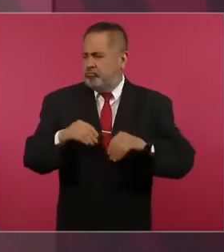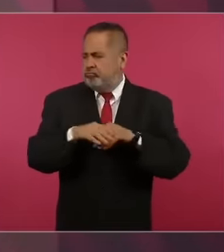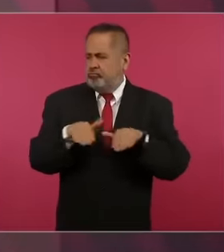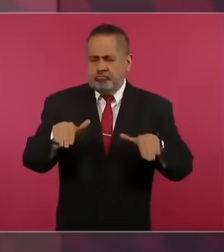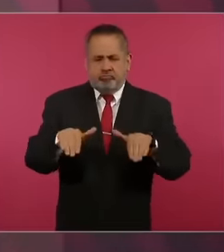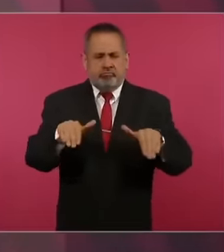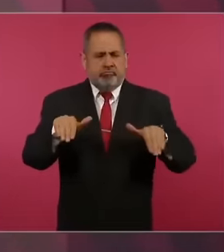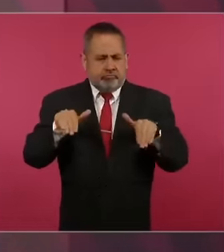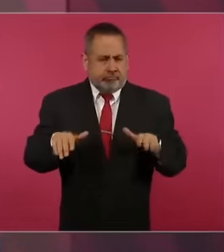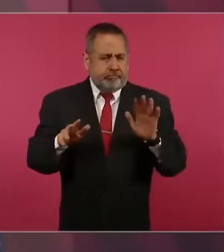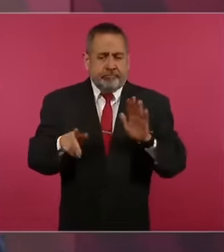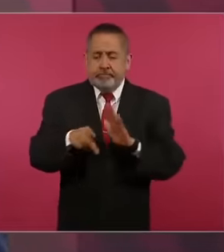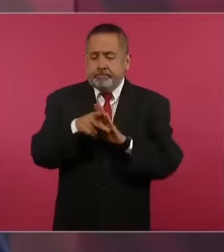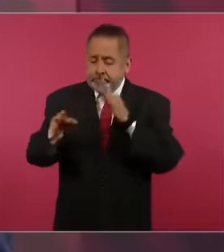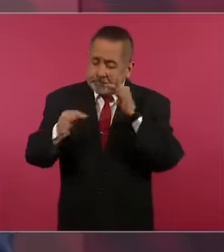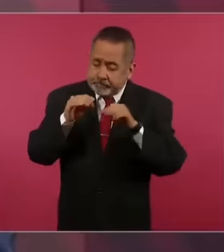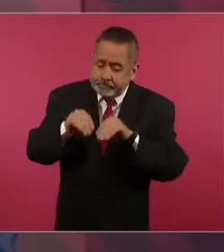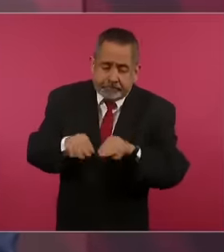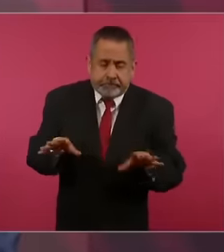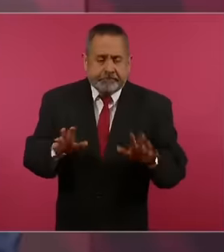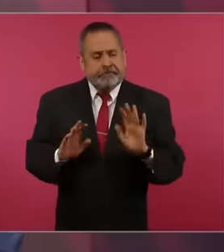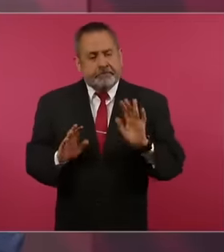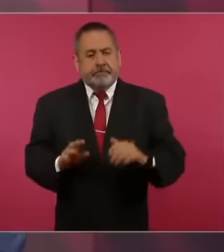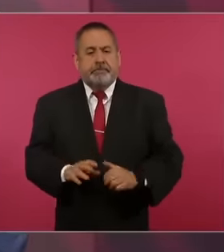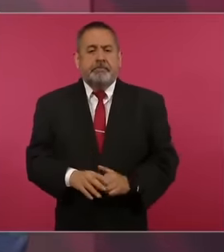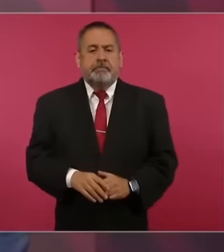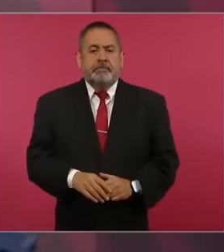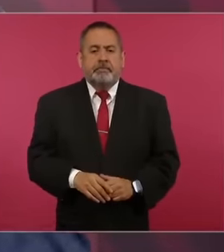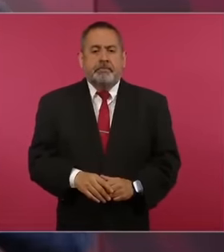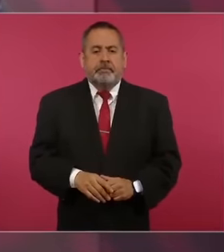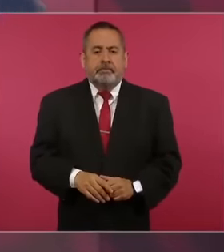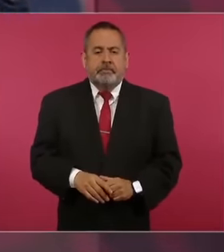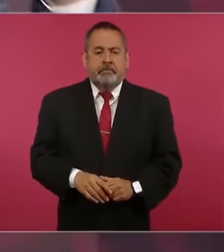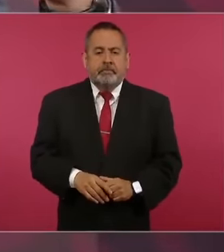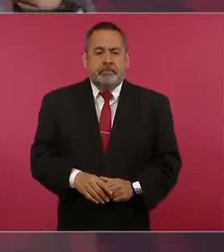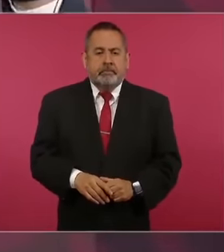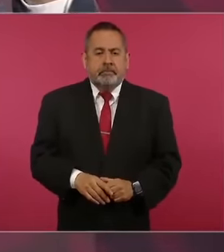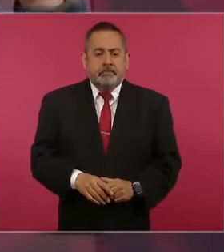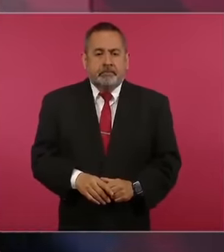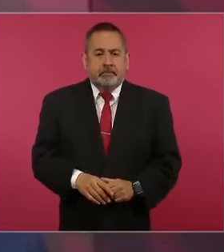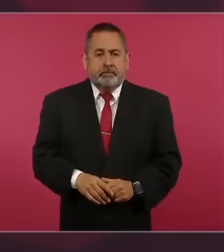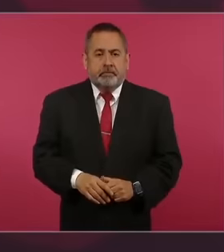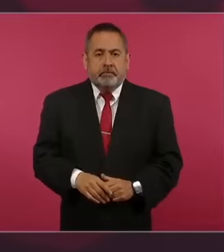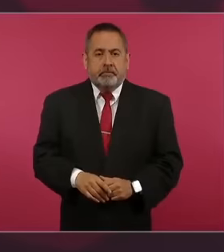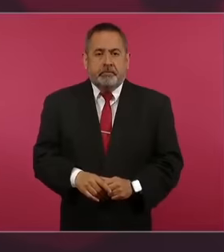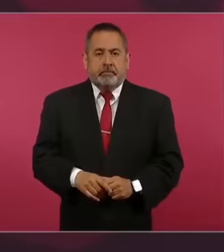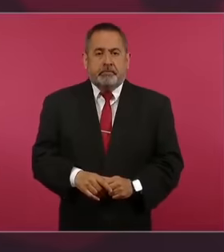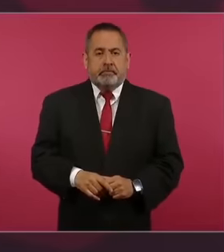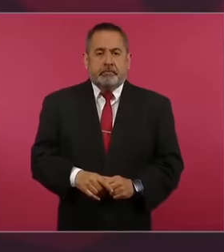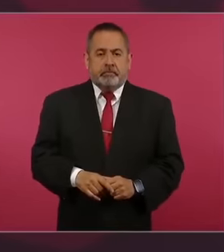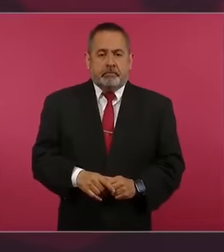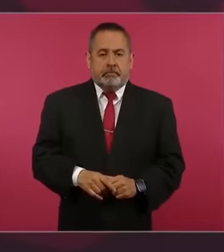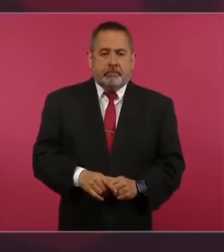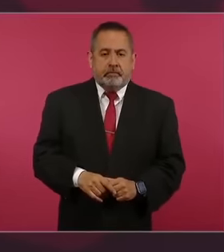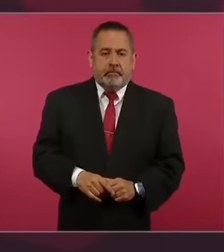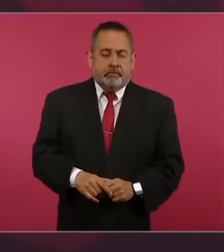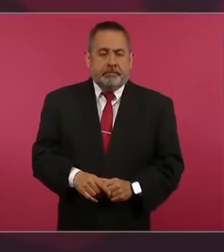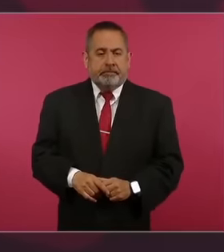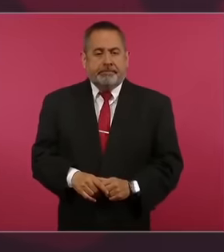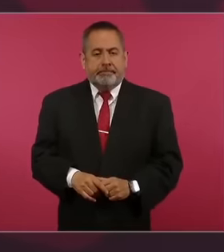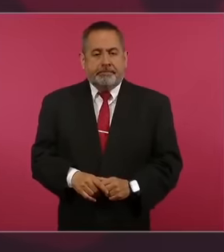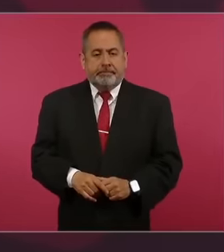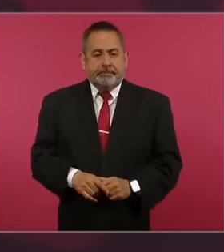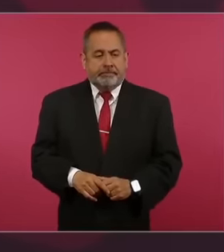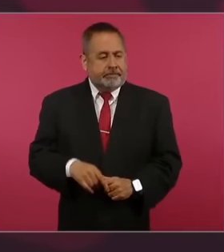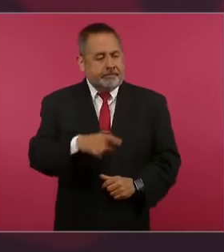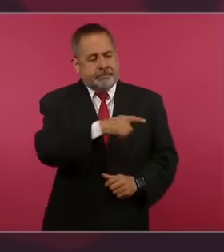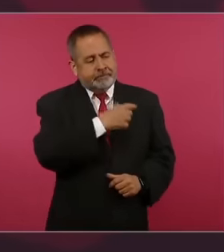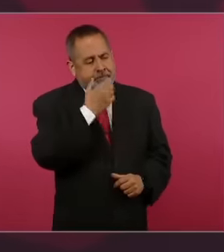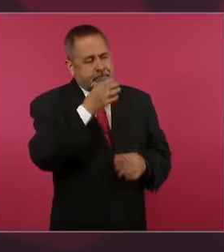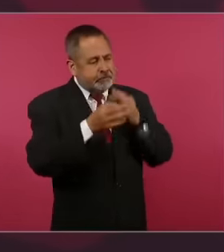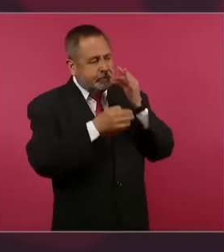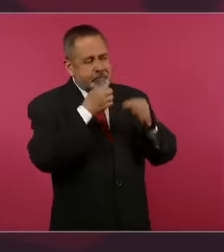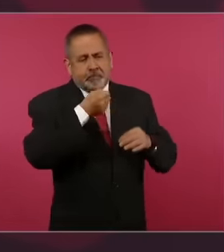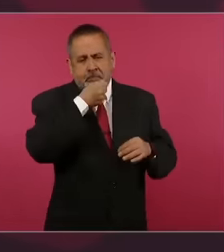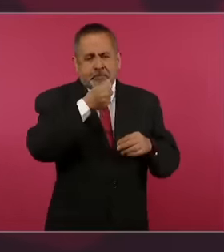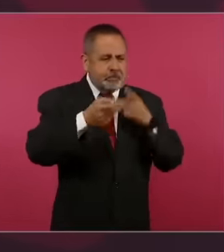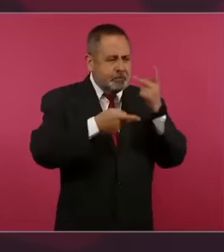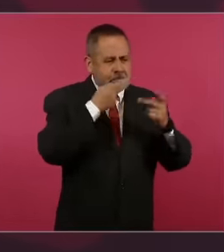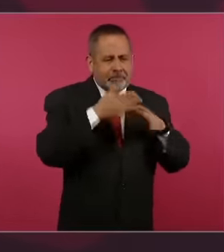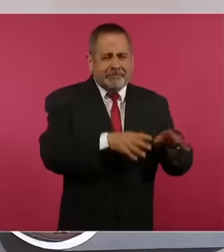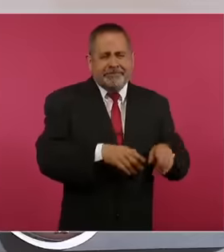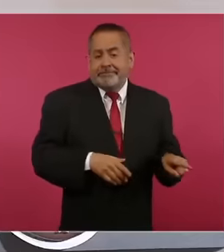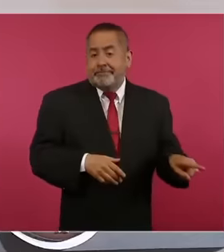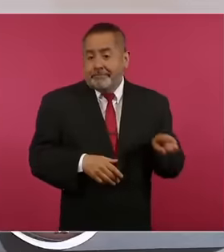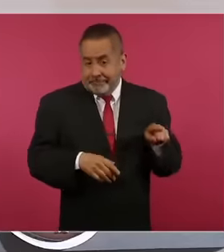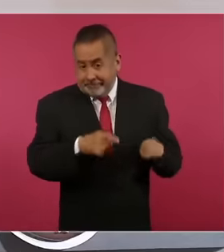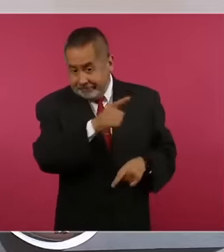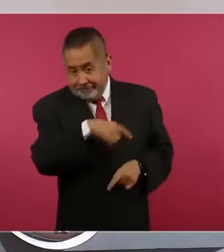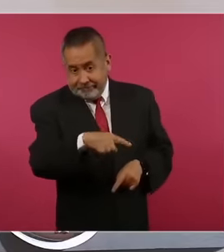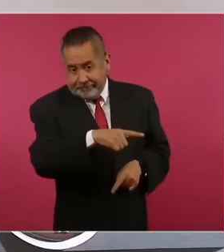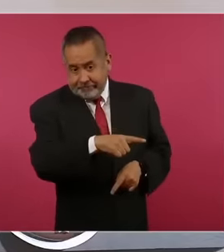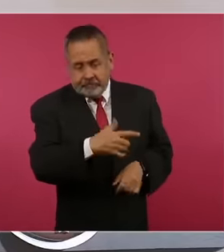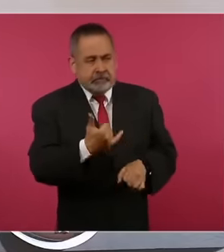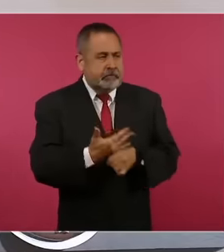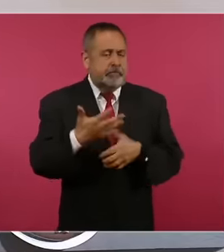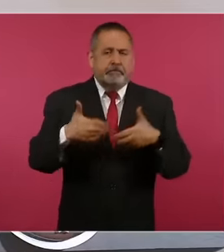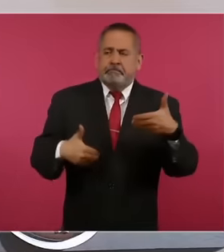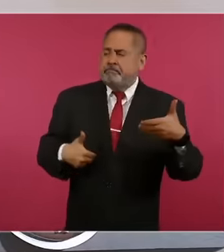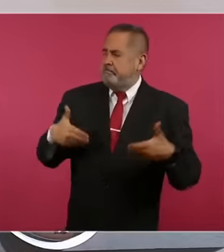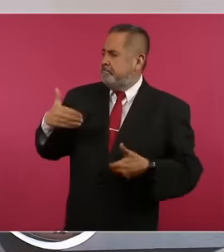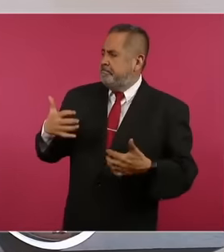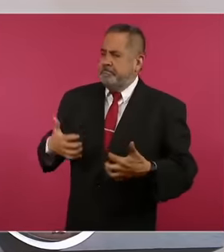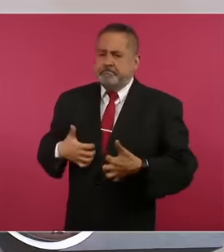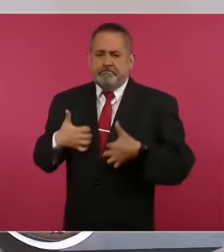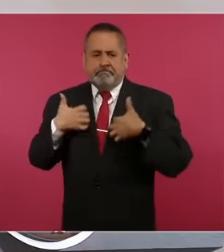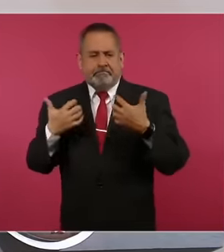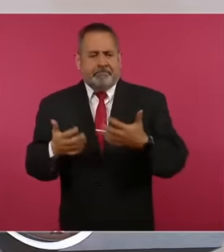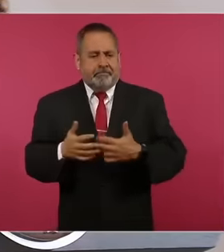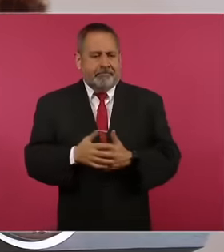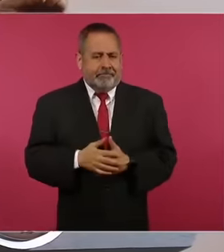the press, it bothers traditional communicators when someone who has a